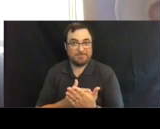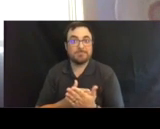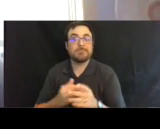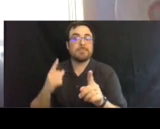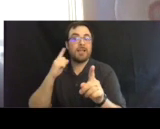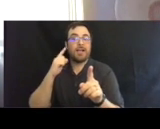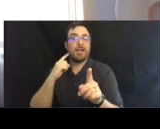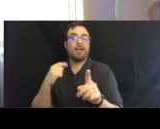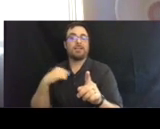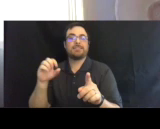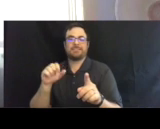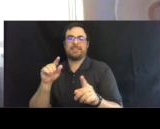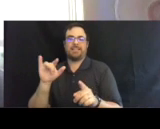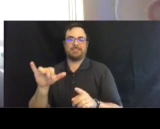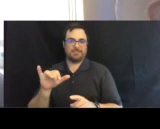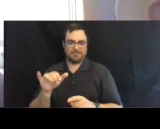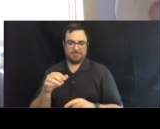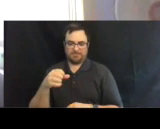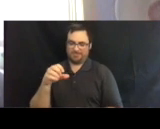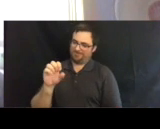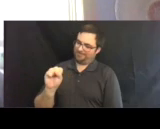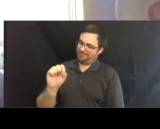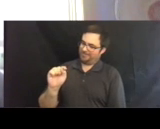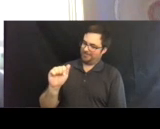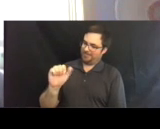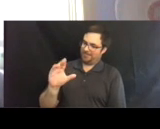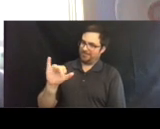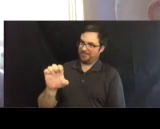Stacie: Patti? Patti? This is Stacie. You do have a couple questions that have come